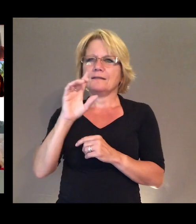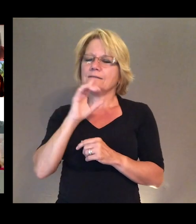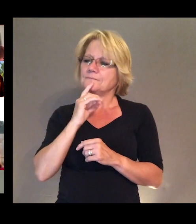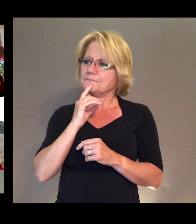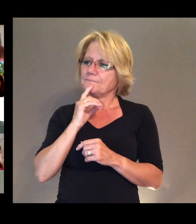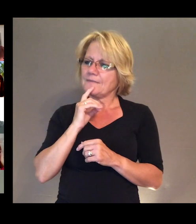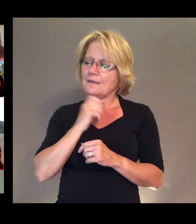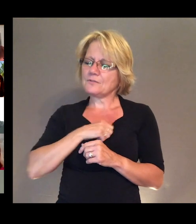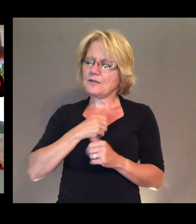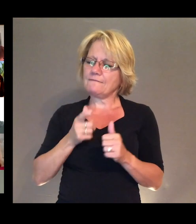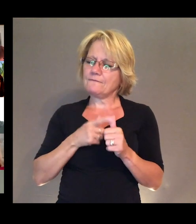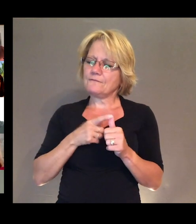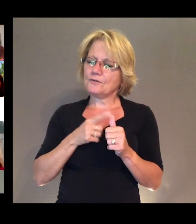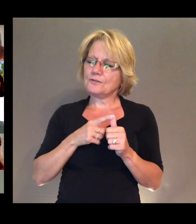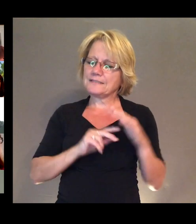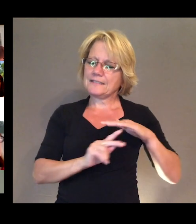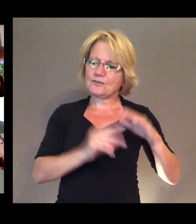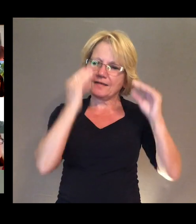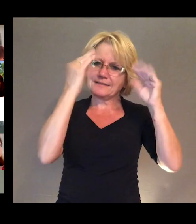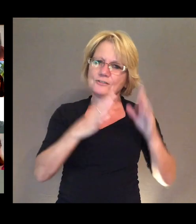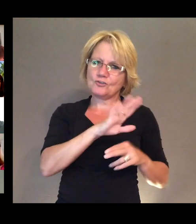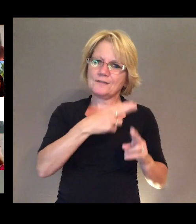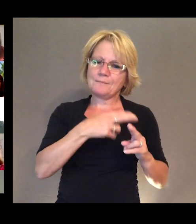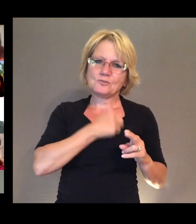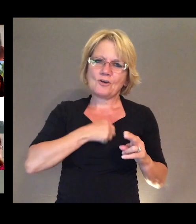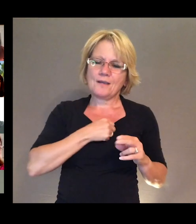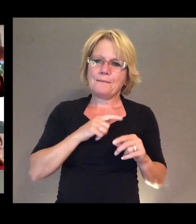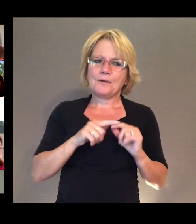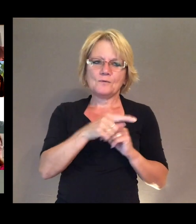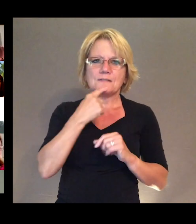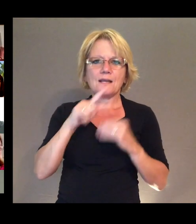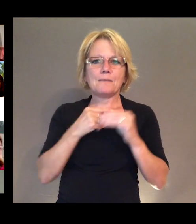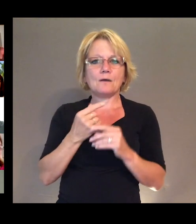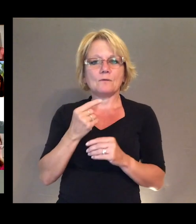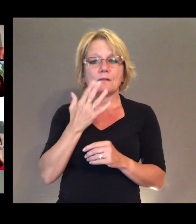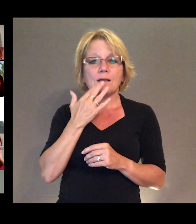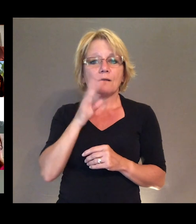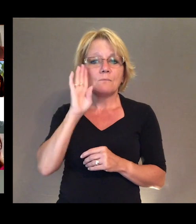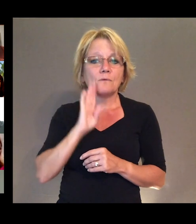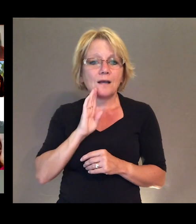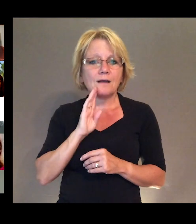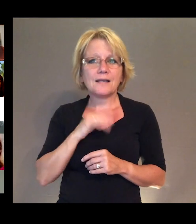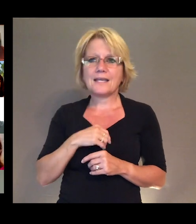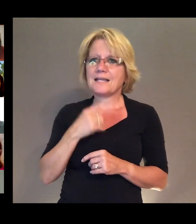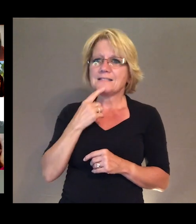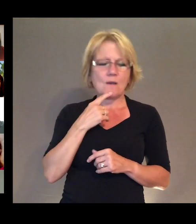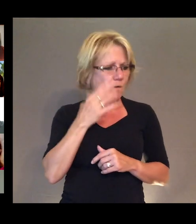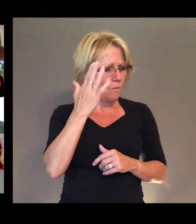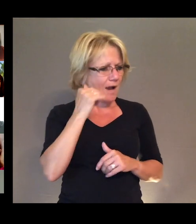I'm sorry, the kindergarten teacher said that about the color brown. And I said, why can't we say a person is brown or black.